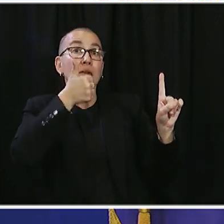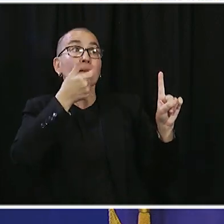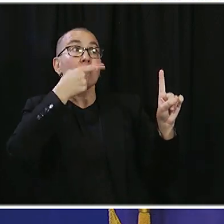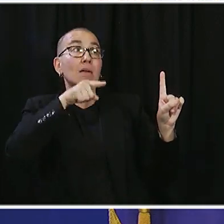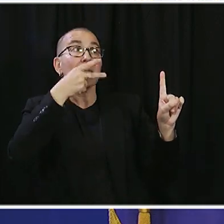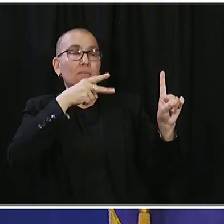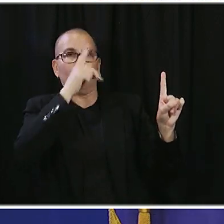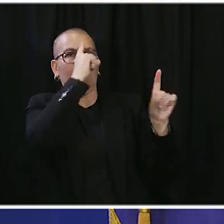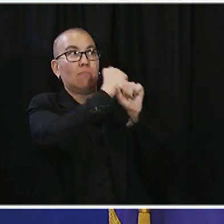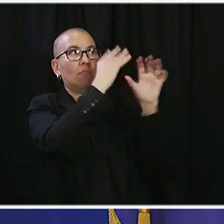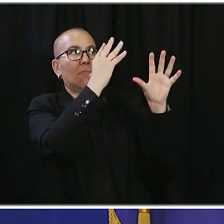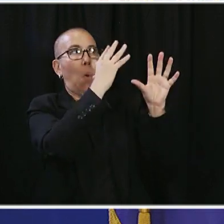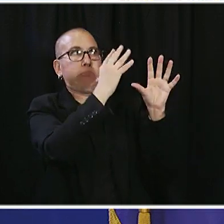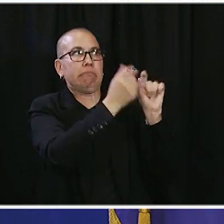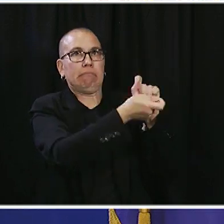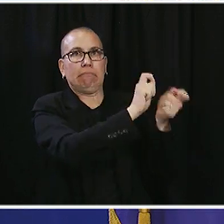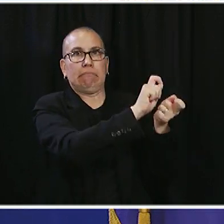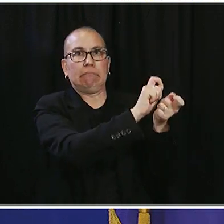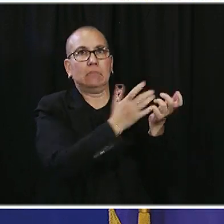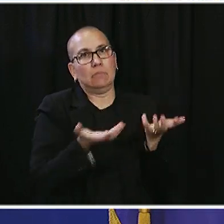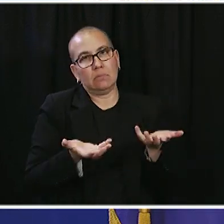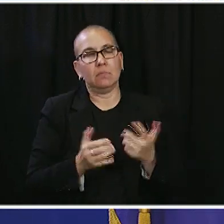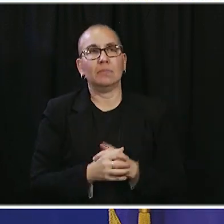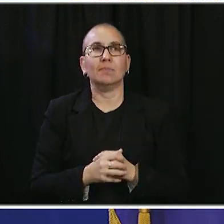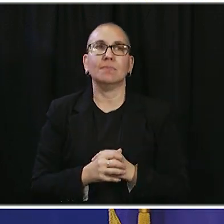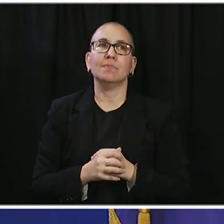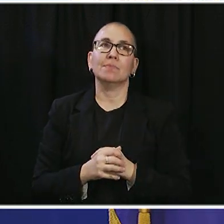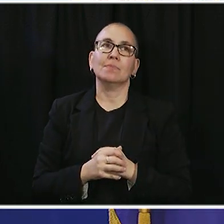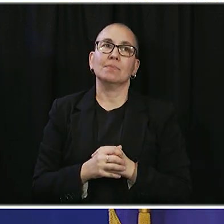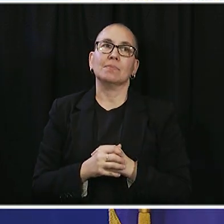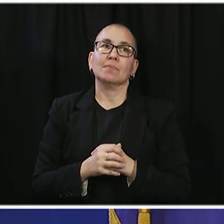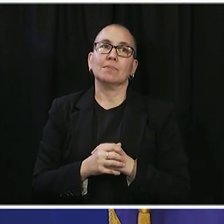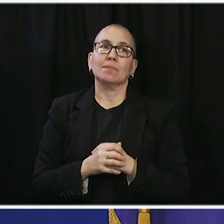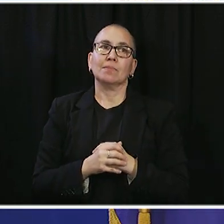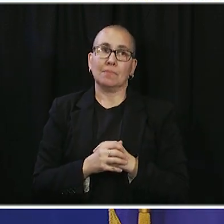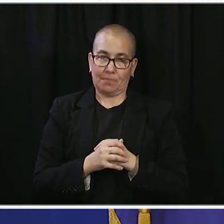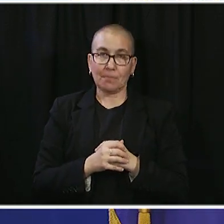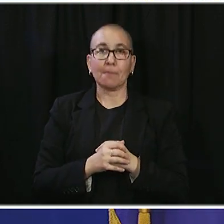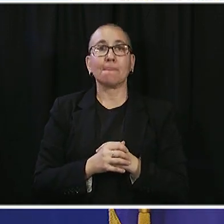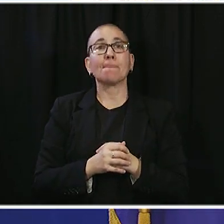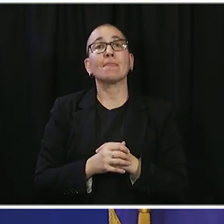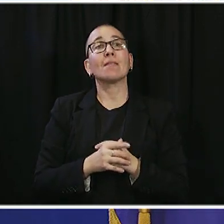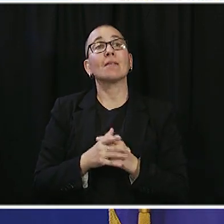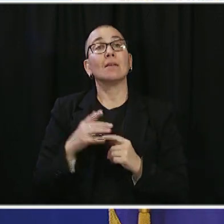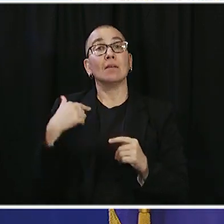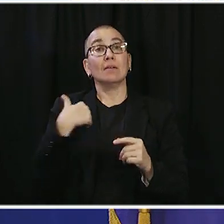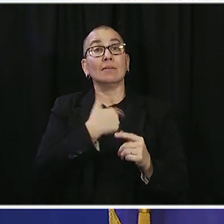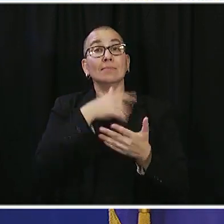AUGUST. THAT WOULD MEAN BASICALLY TODAY WE'RE STANDING AT THE MIDWAY POINT FROM THOSE FIRST CASES UNTIL WE HIT PEAK AND IT HAS BEEN A LIFETIME.